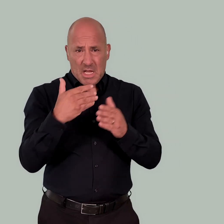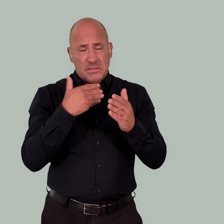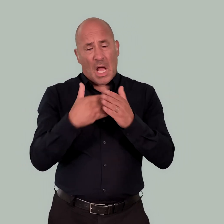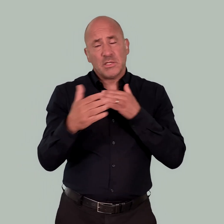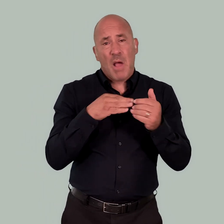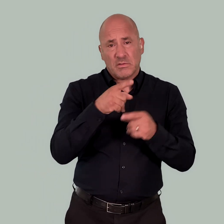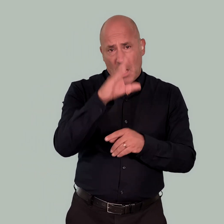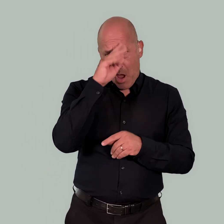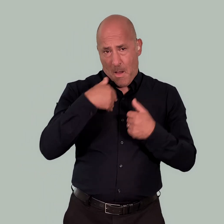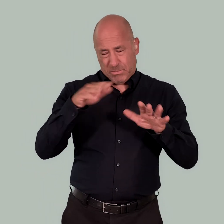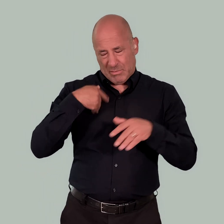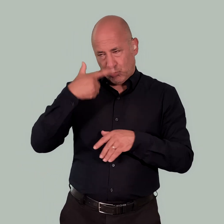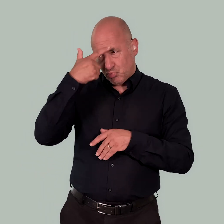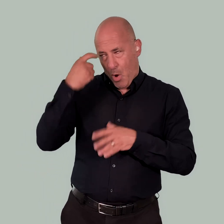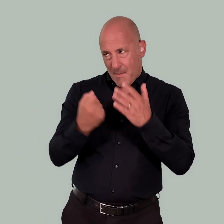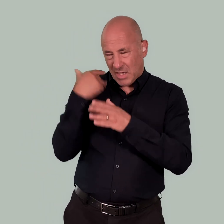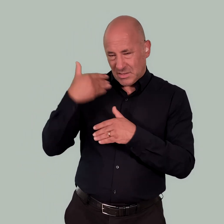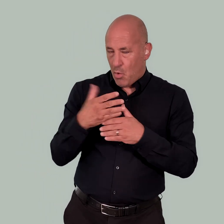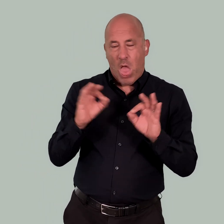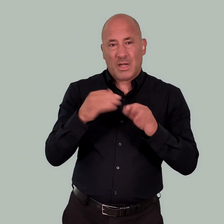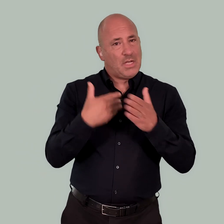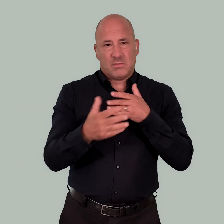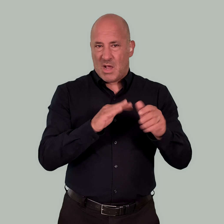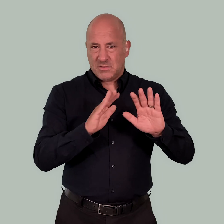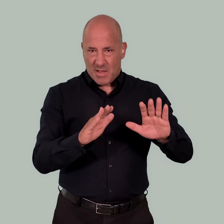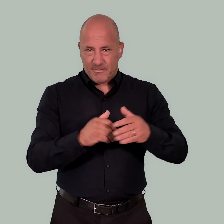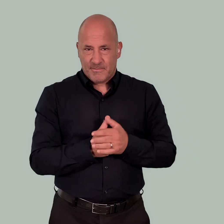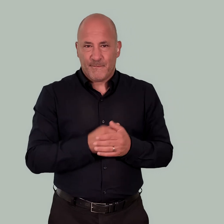irrespective of whether they reported a traumatic event.